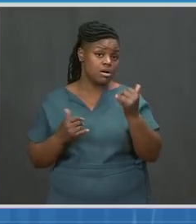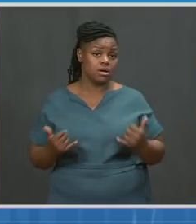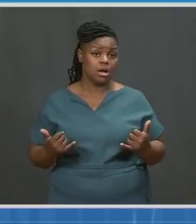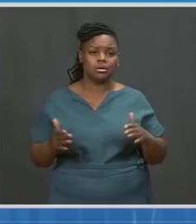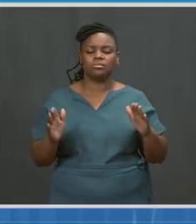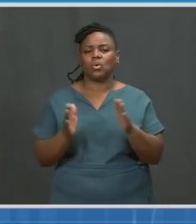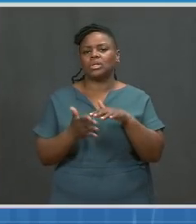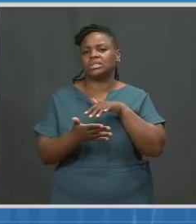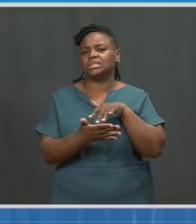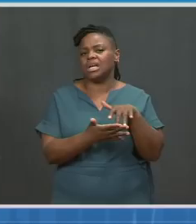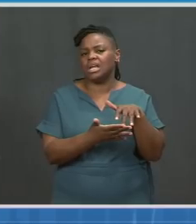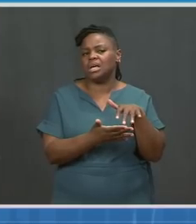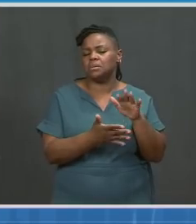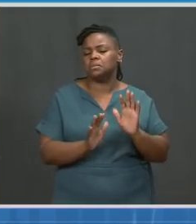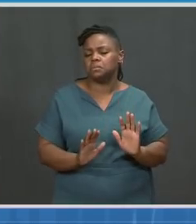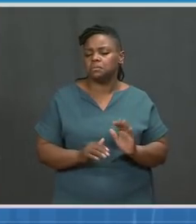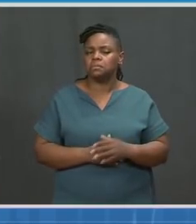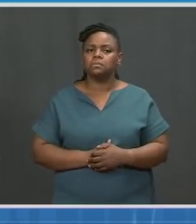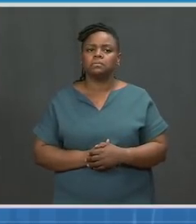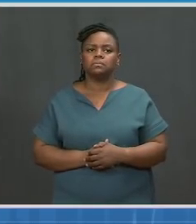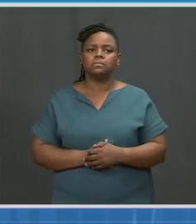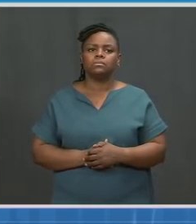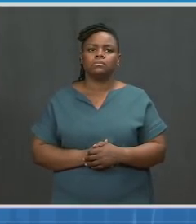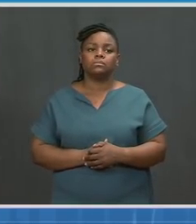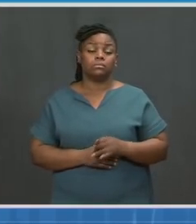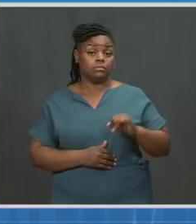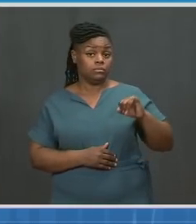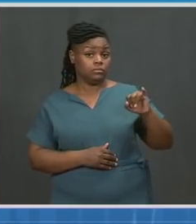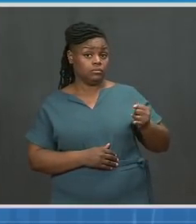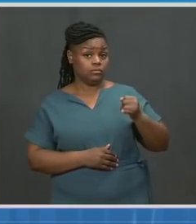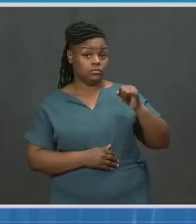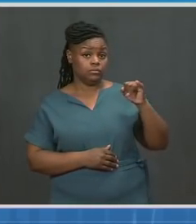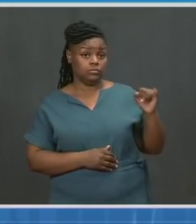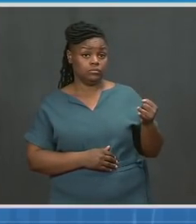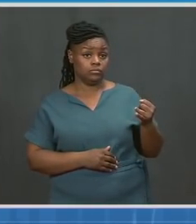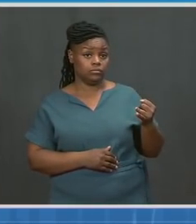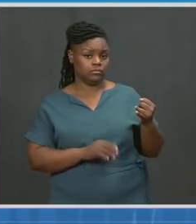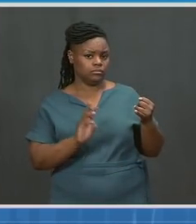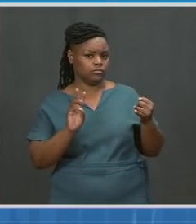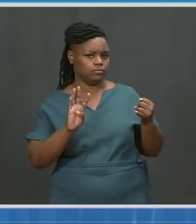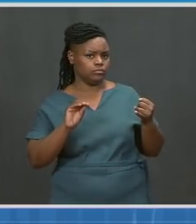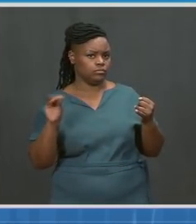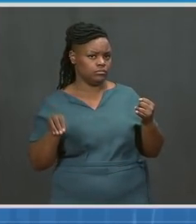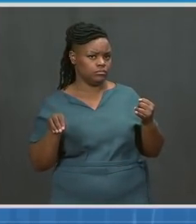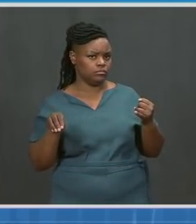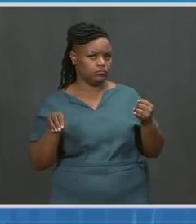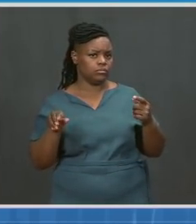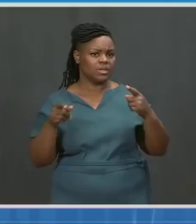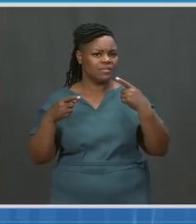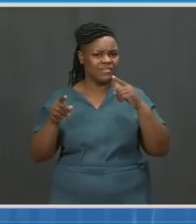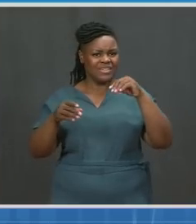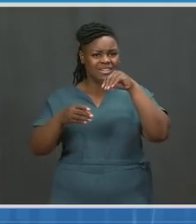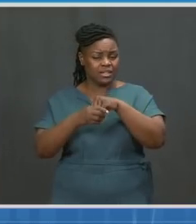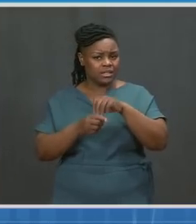But note the J&J -- that even though it was 64 percent effective in South African study,